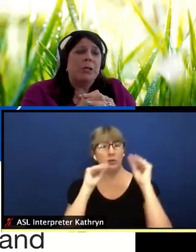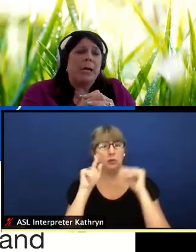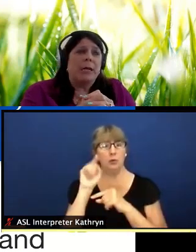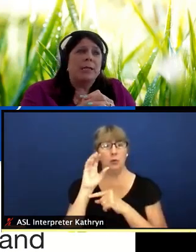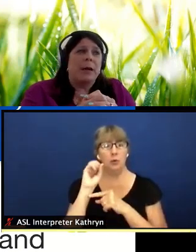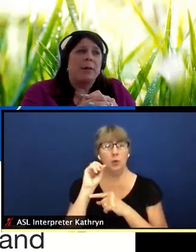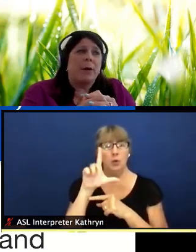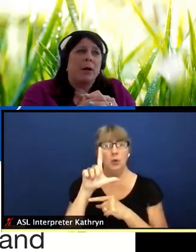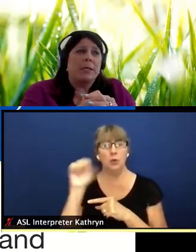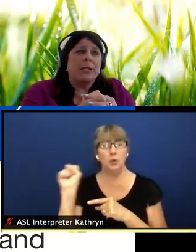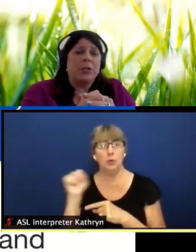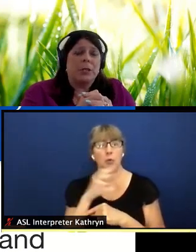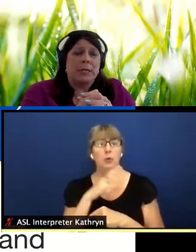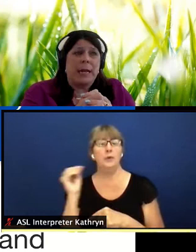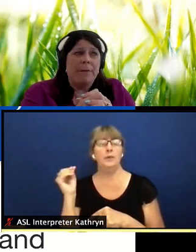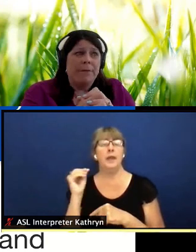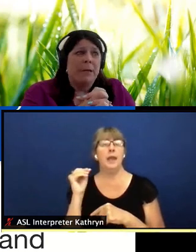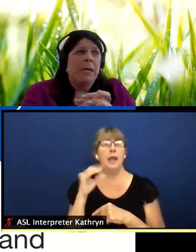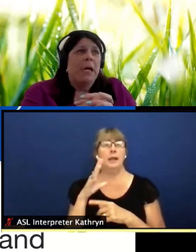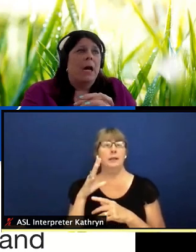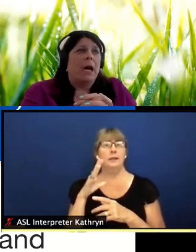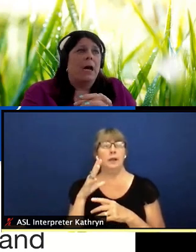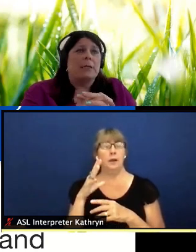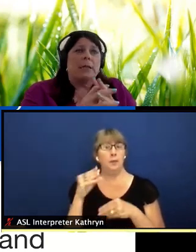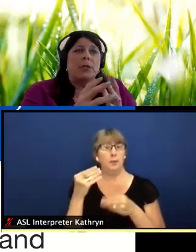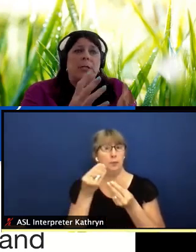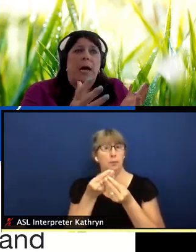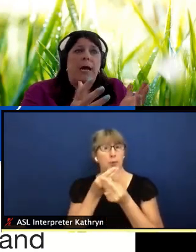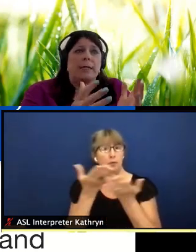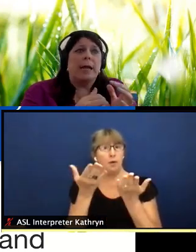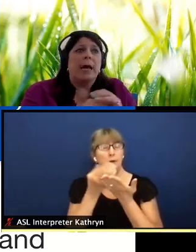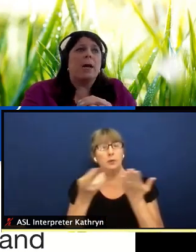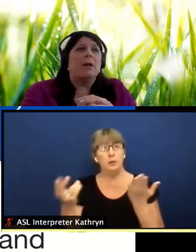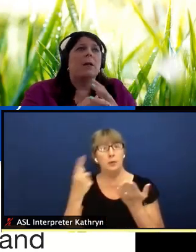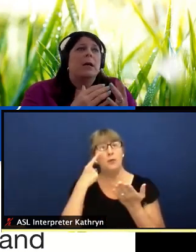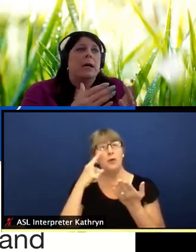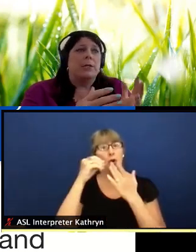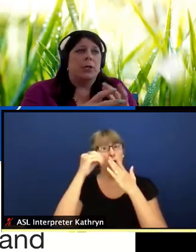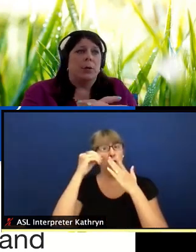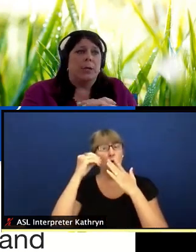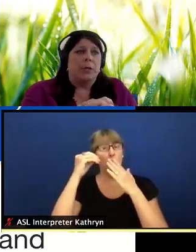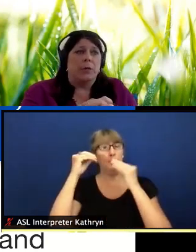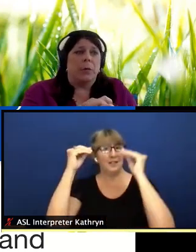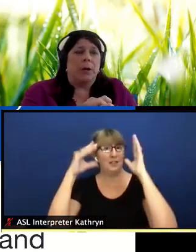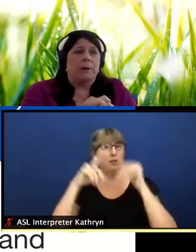the hands of our teachers of the deaf, such as IXL, and so on and so forth.